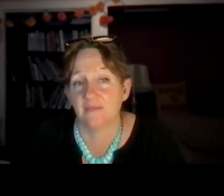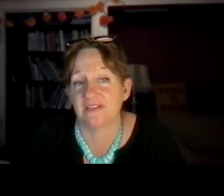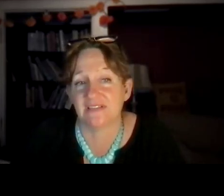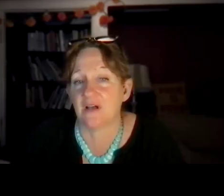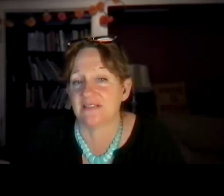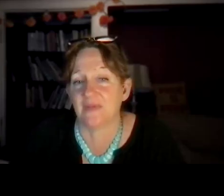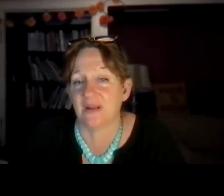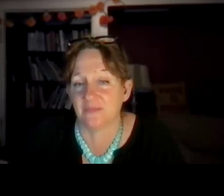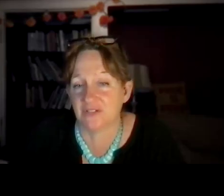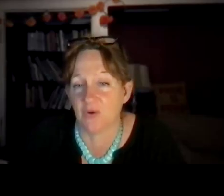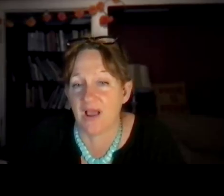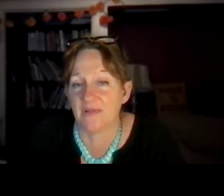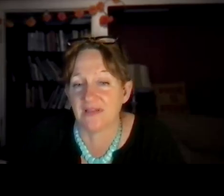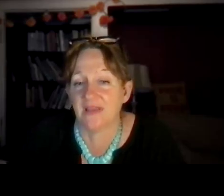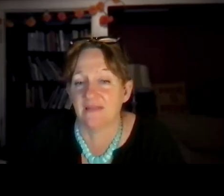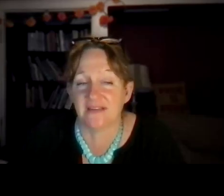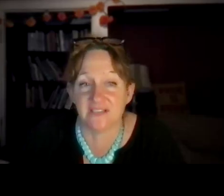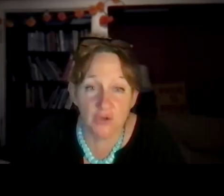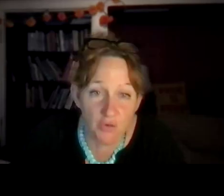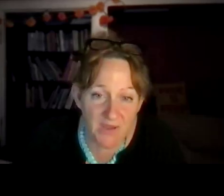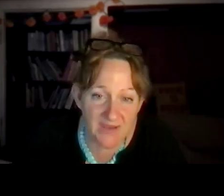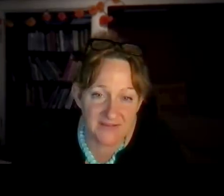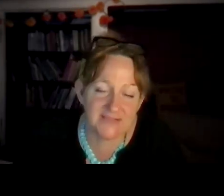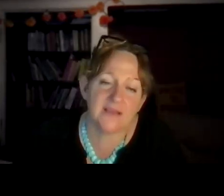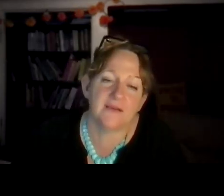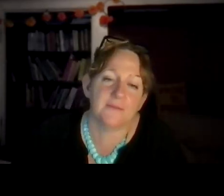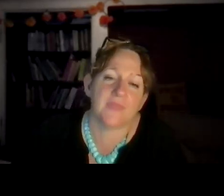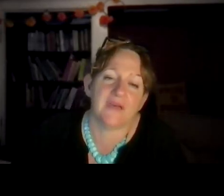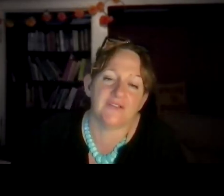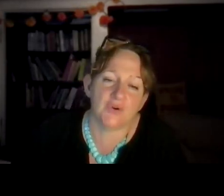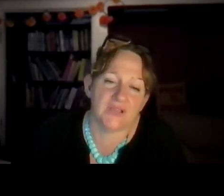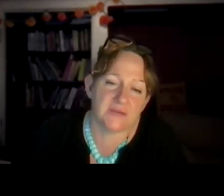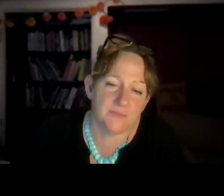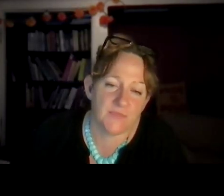Meriah: this is awesome. And I'm so happy that it's you, because Meriah: I've enjoyed